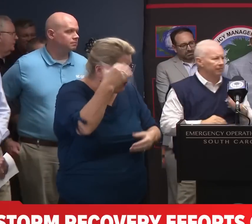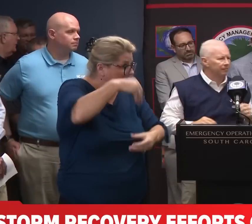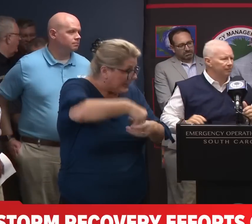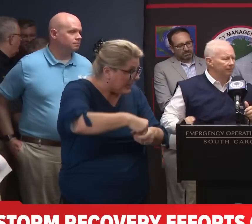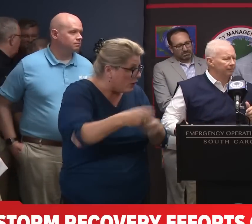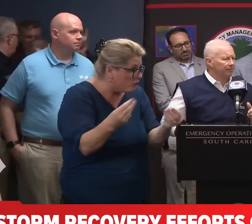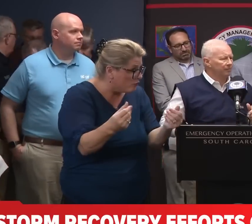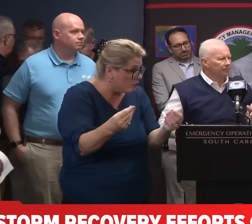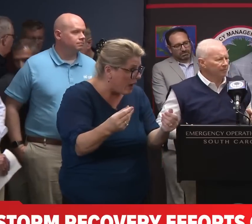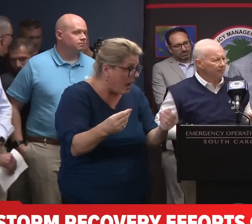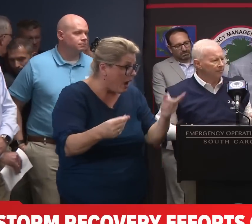much,